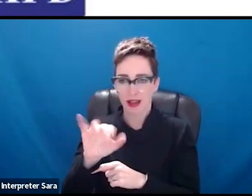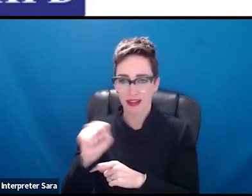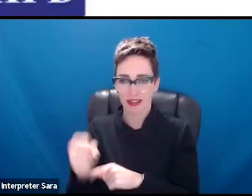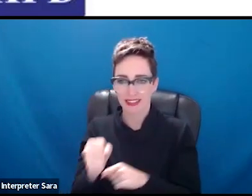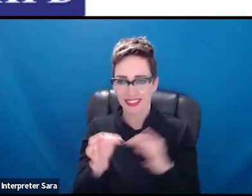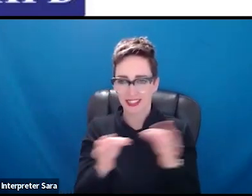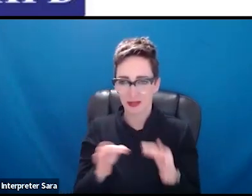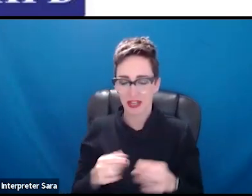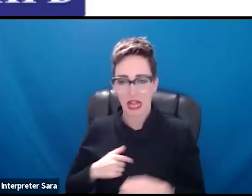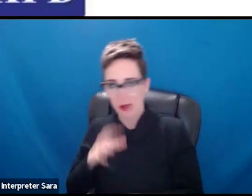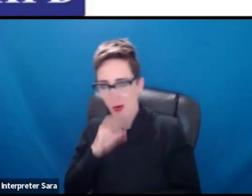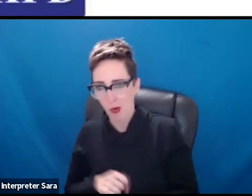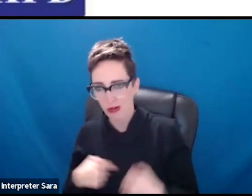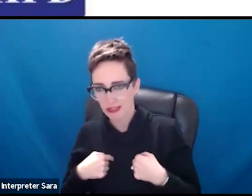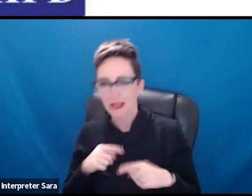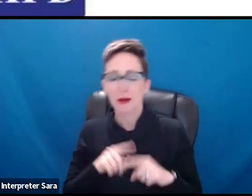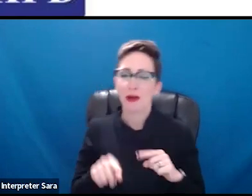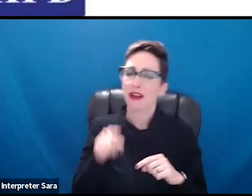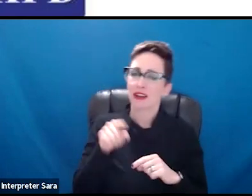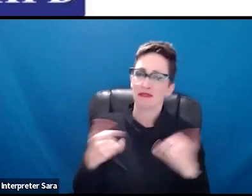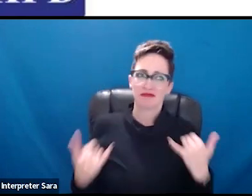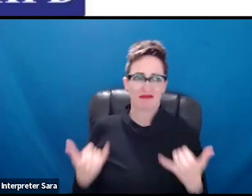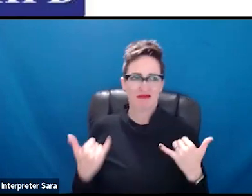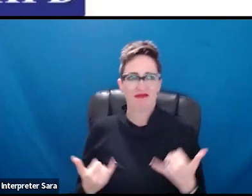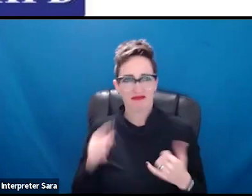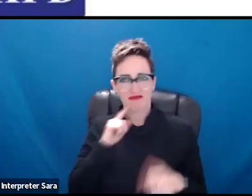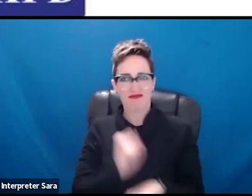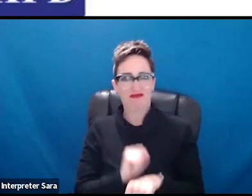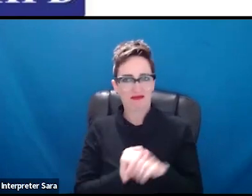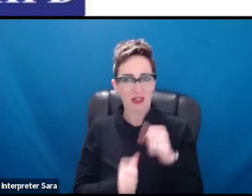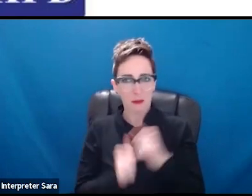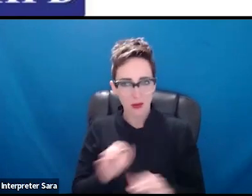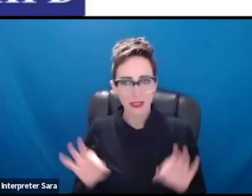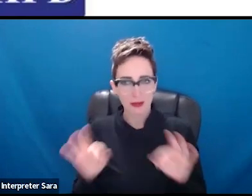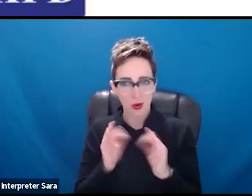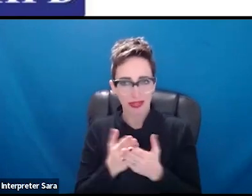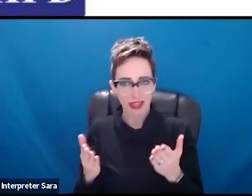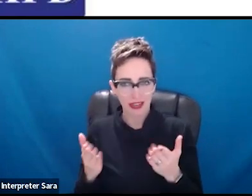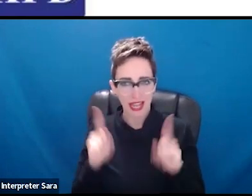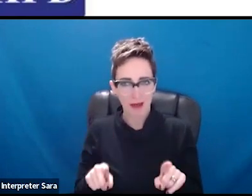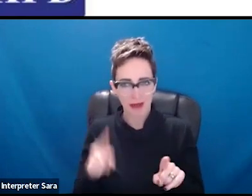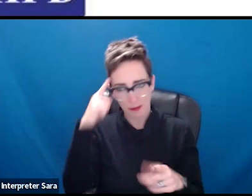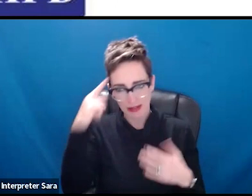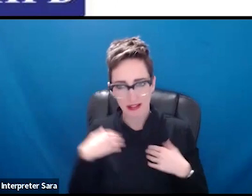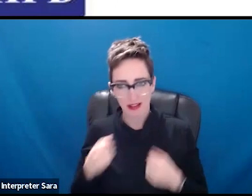This is truly the I think, the most important thing that's happened in mental health over the last 30 to 40 years.